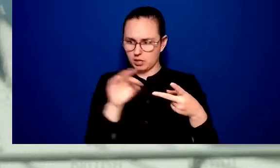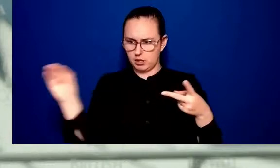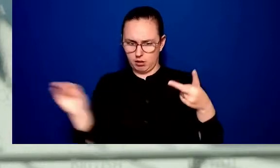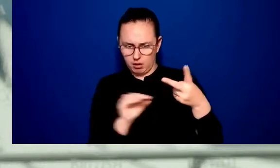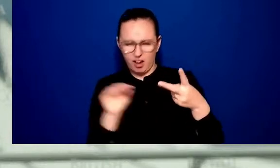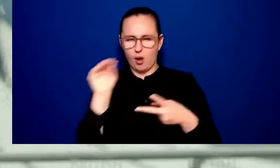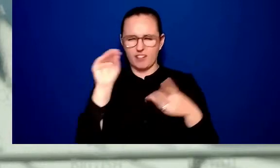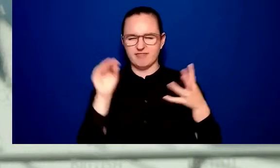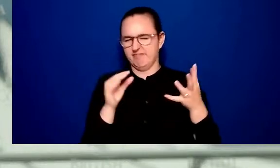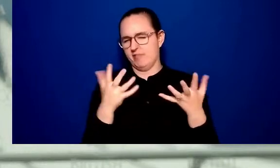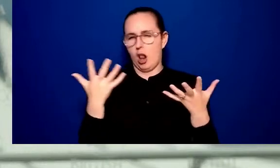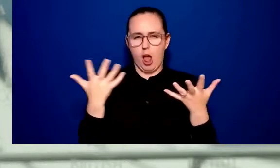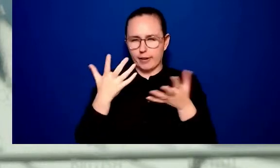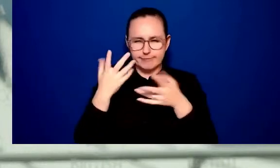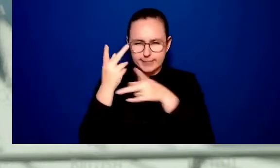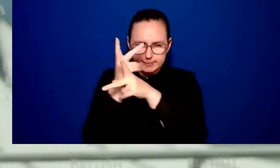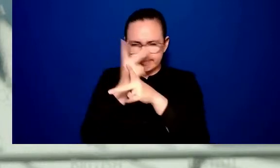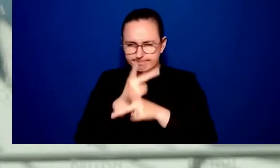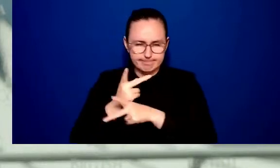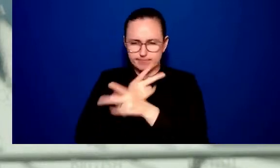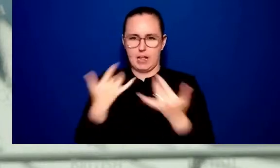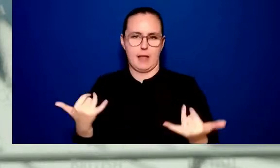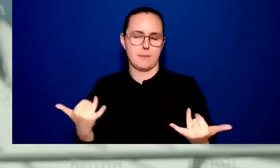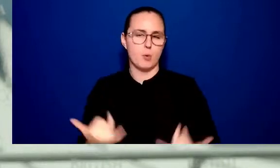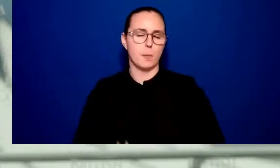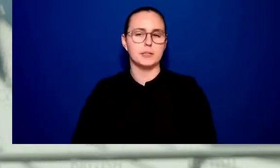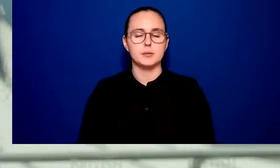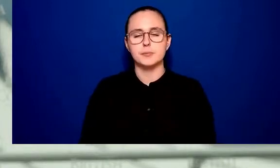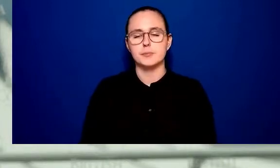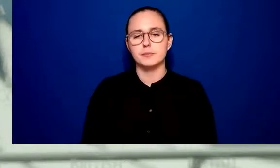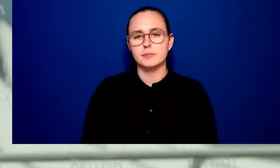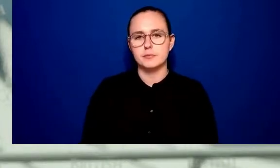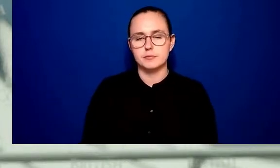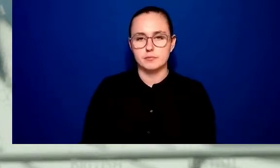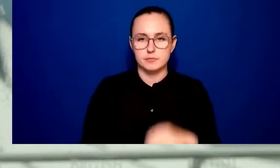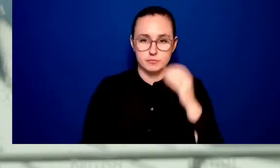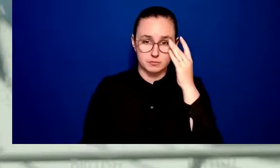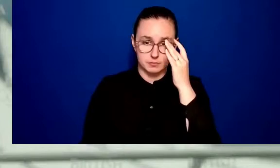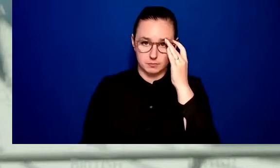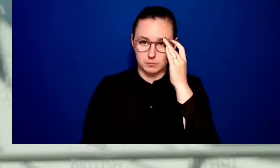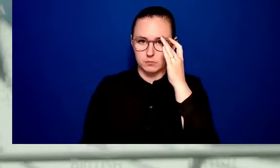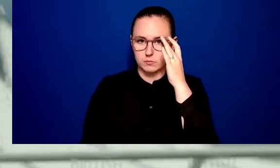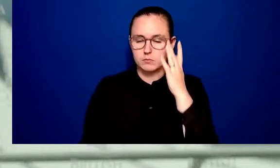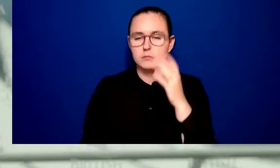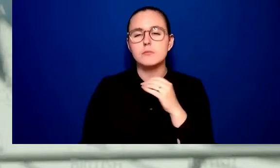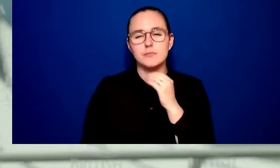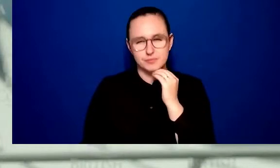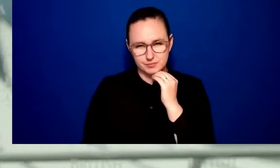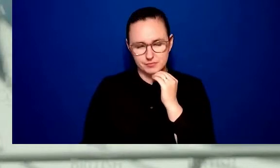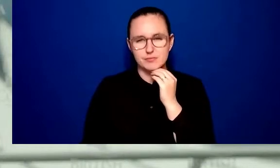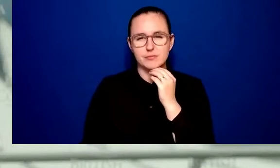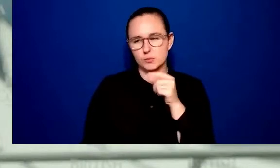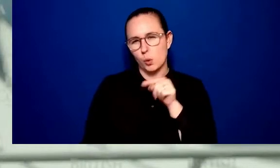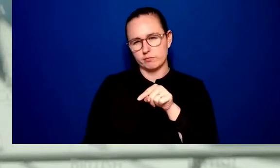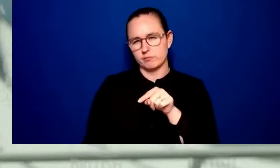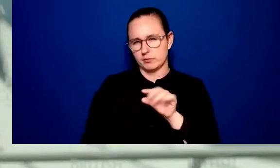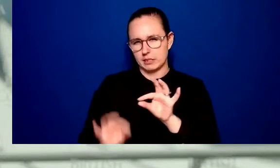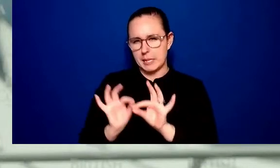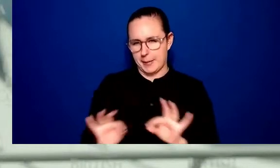countries to have to hold doses